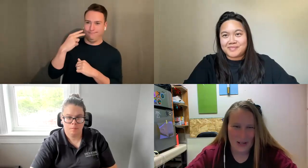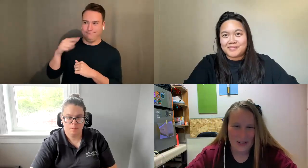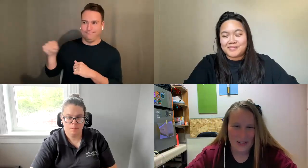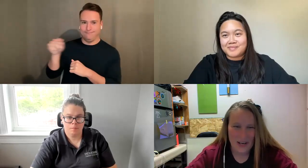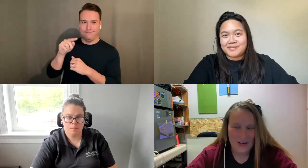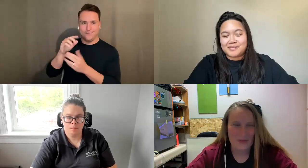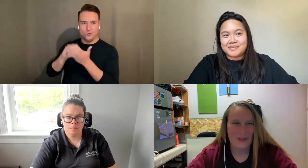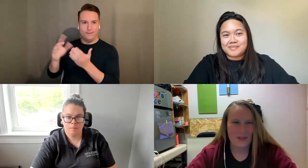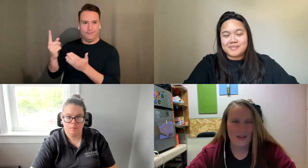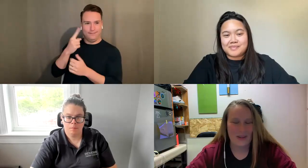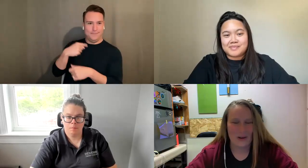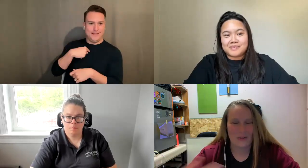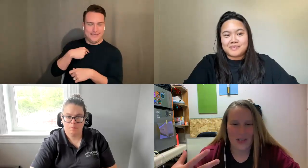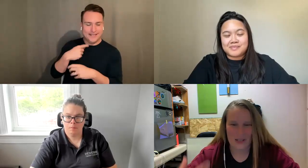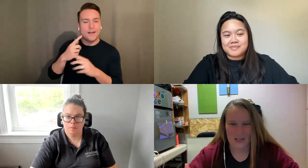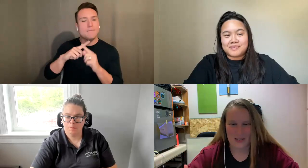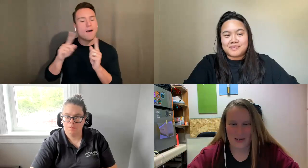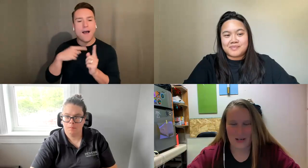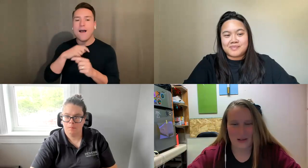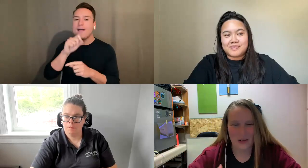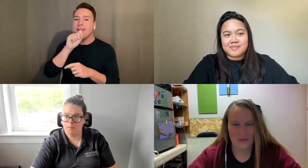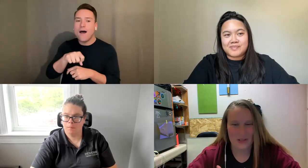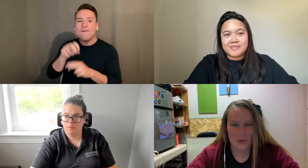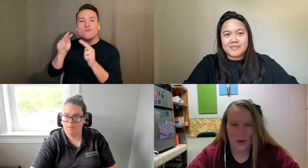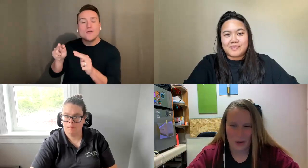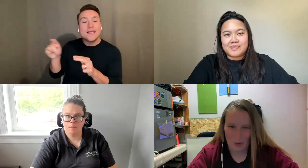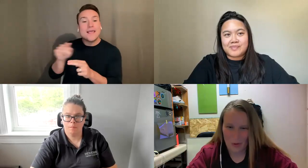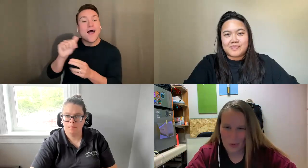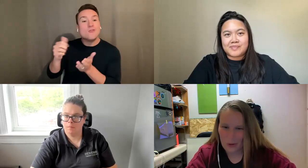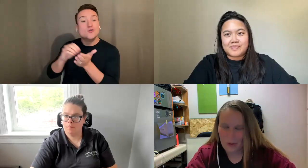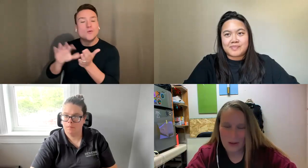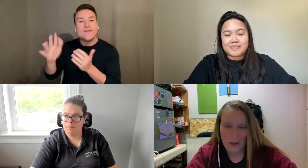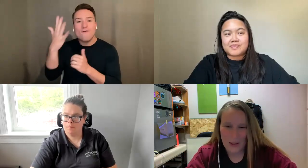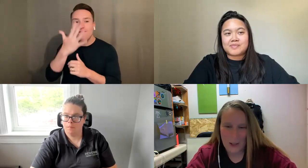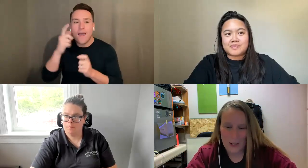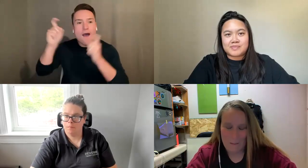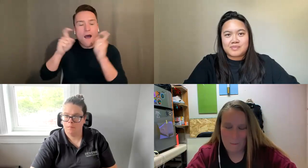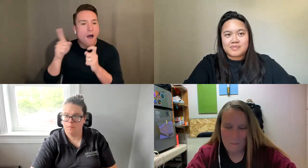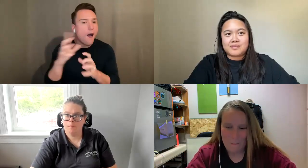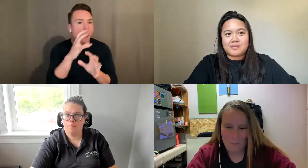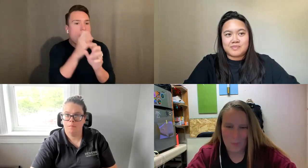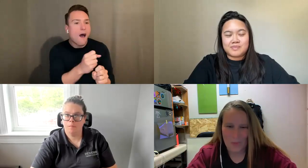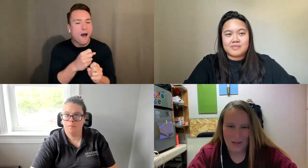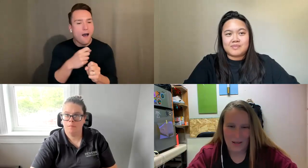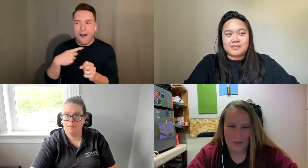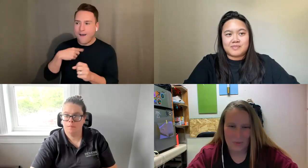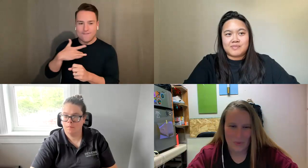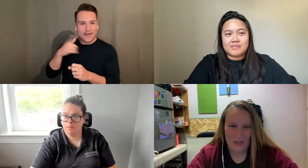But I loved their faces and I loved inspiring people.